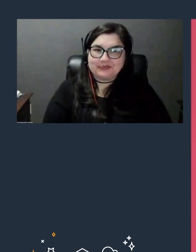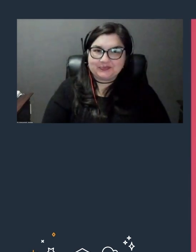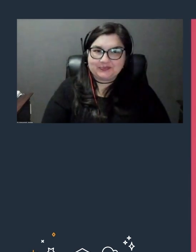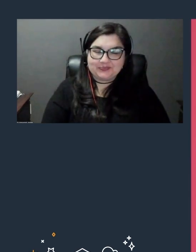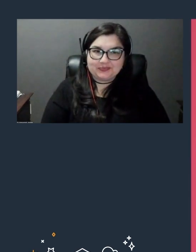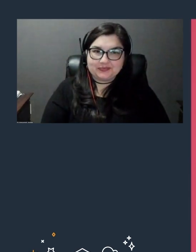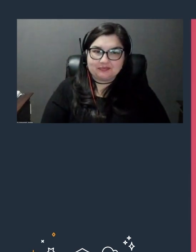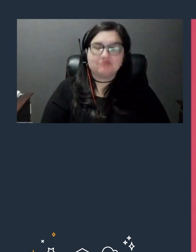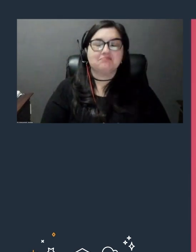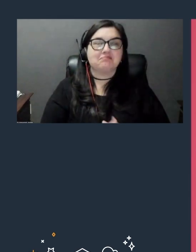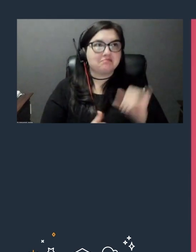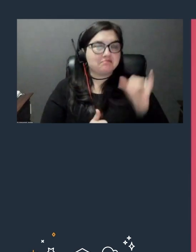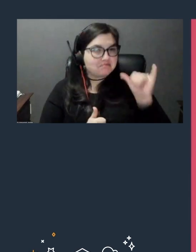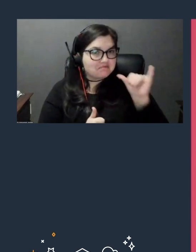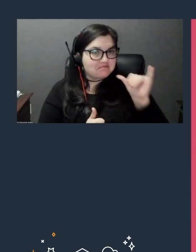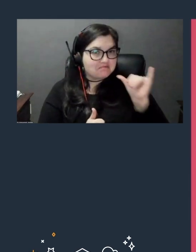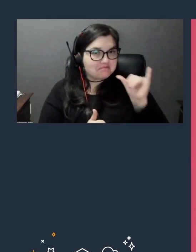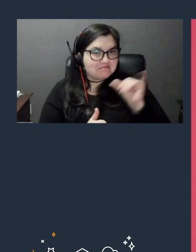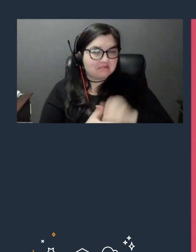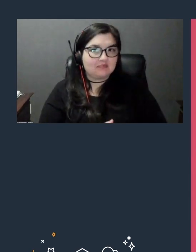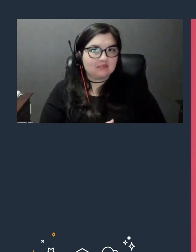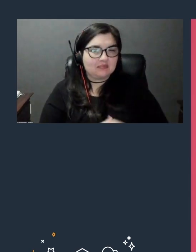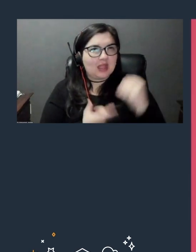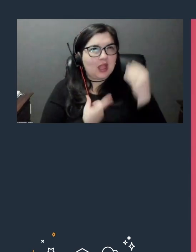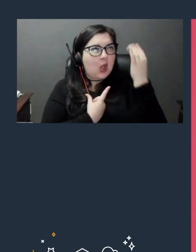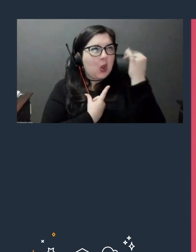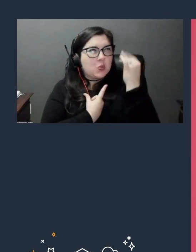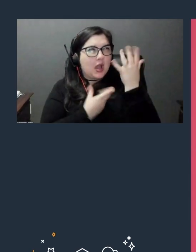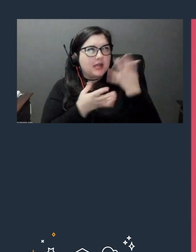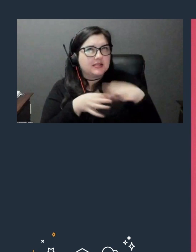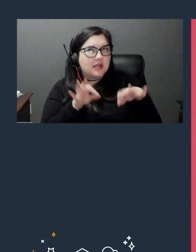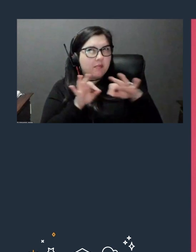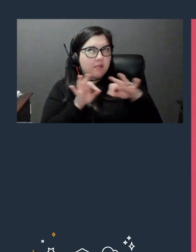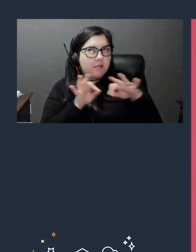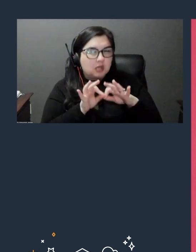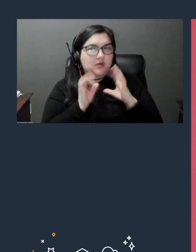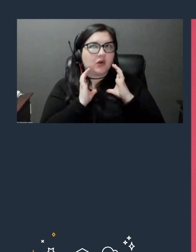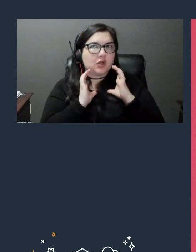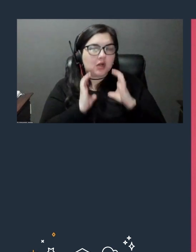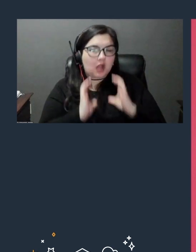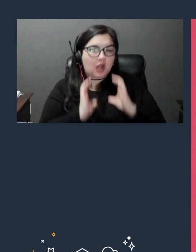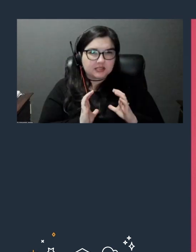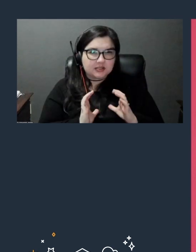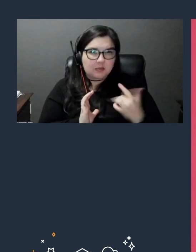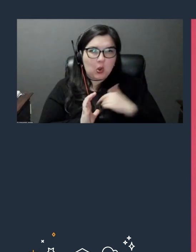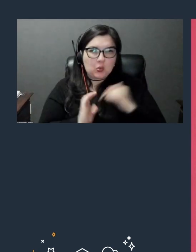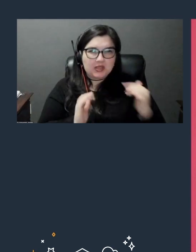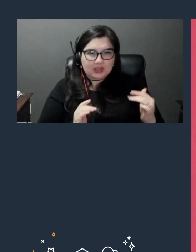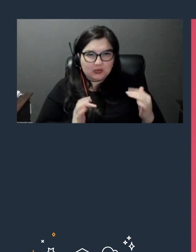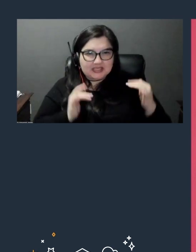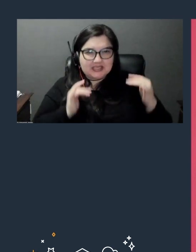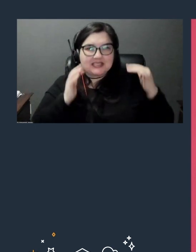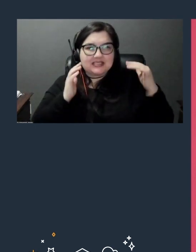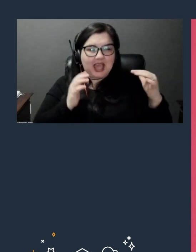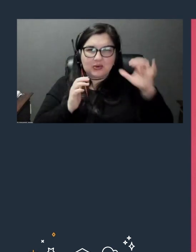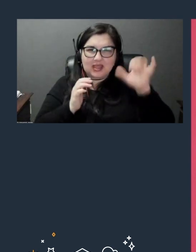Why is it so important for customers that, you know, we accelerated that integrity checking of the request about up to 90%.